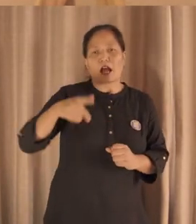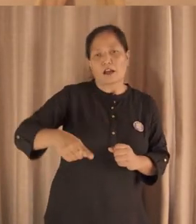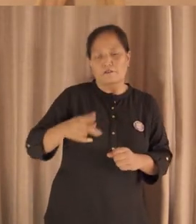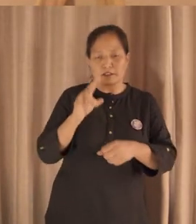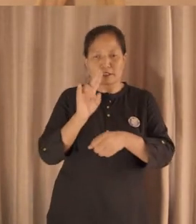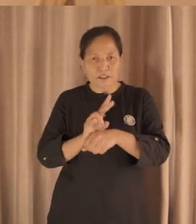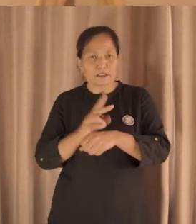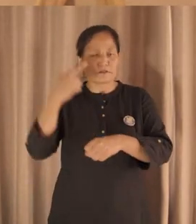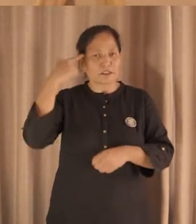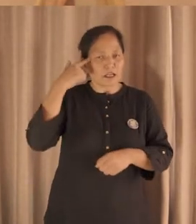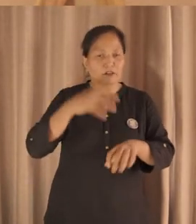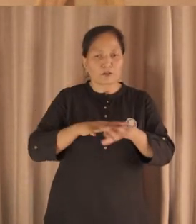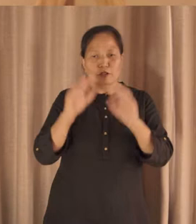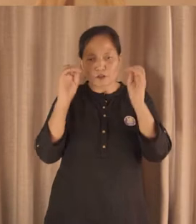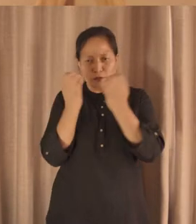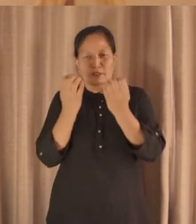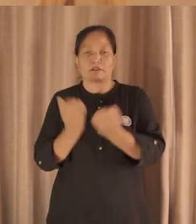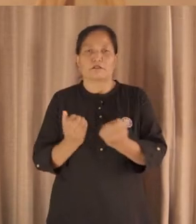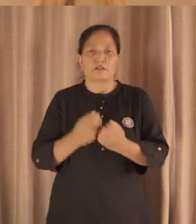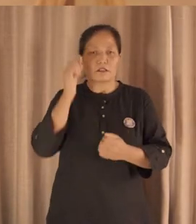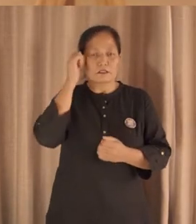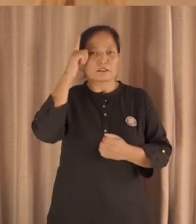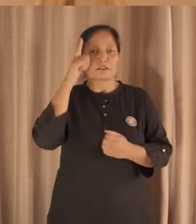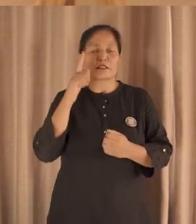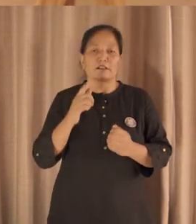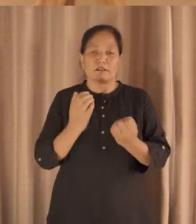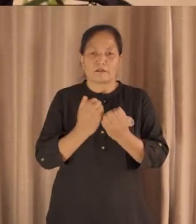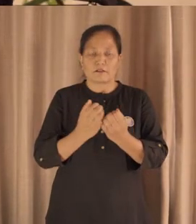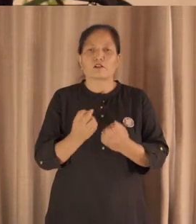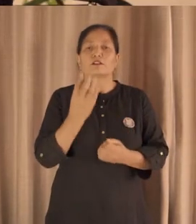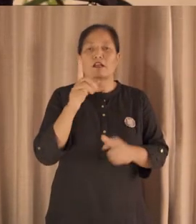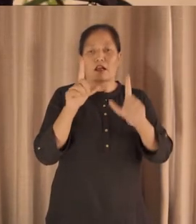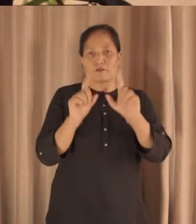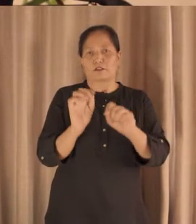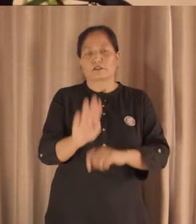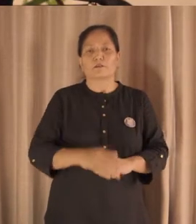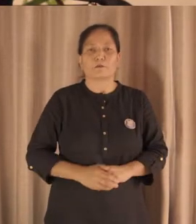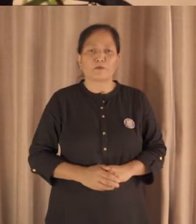environment, culture and the whole epistemology. Therefore, it is very important specially